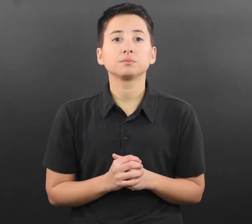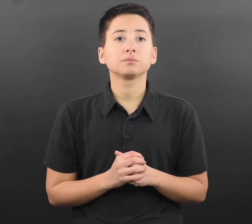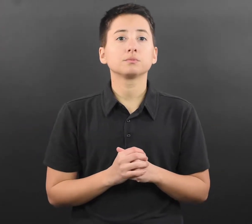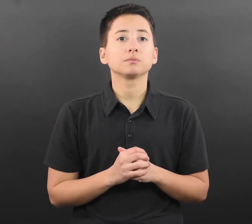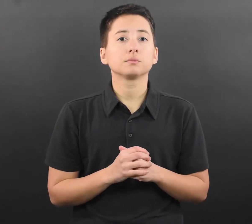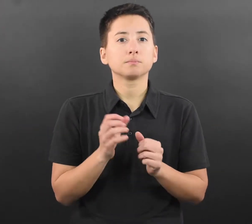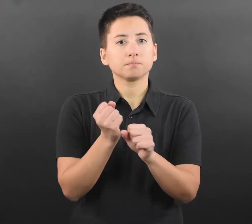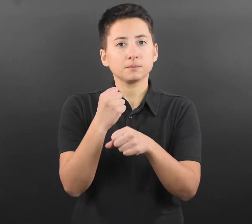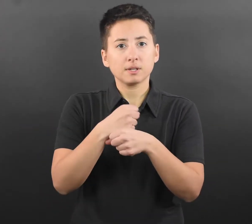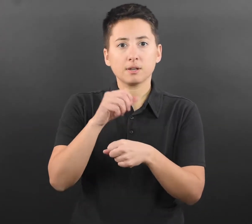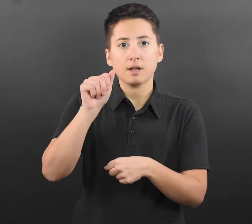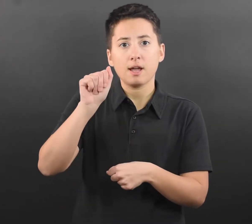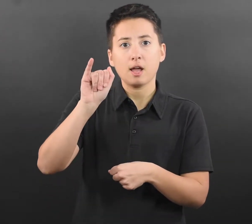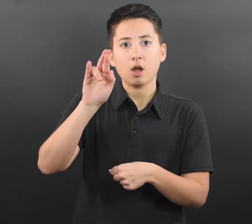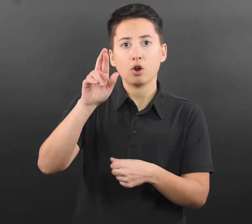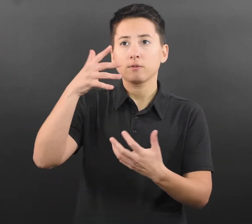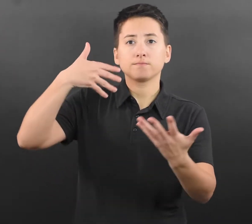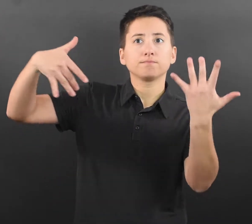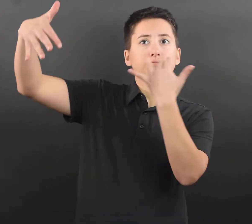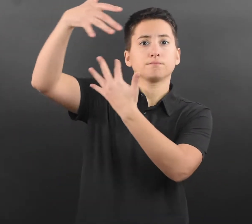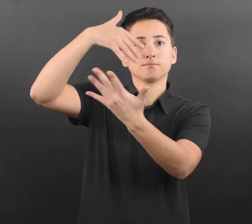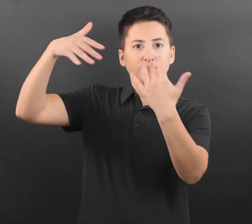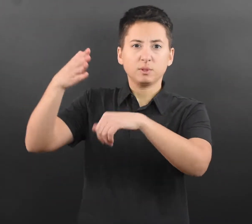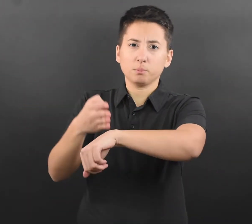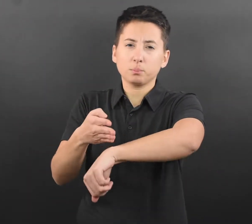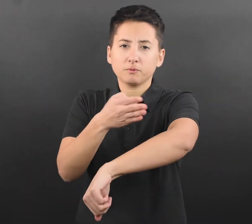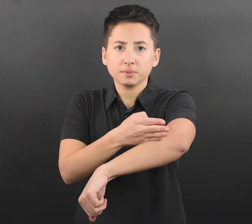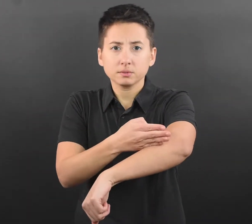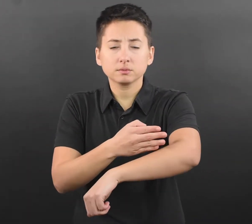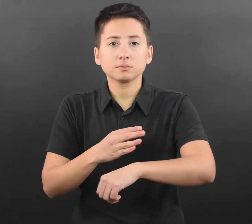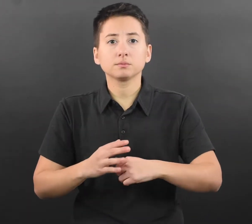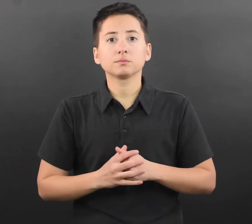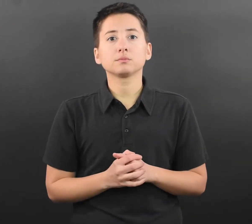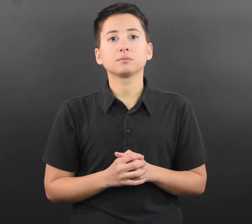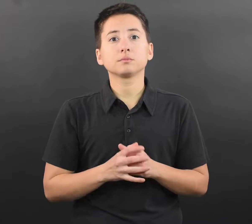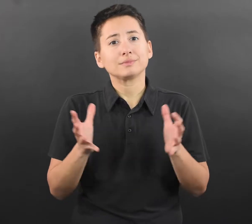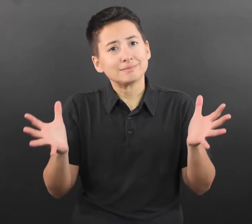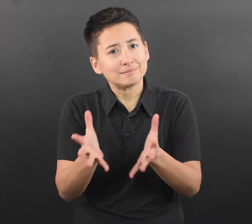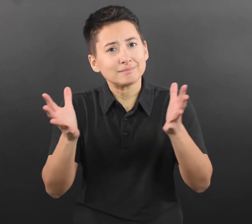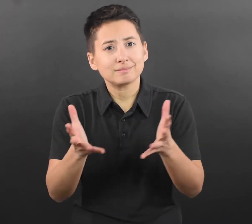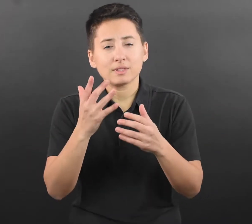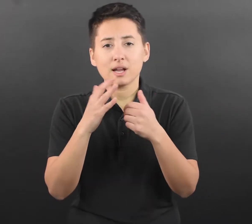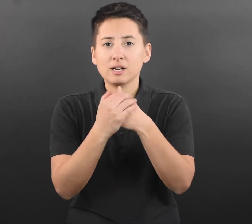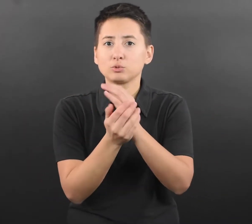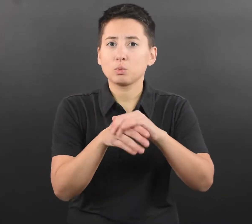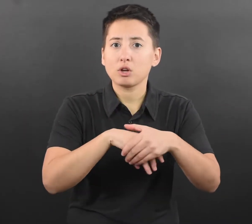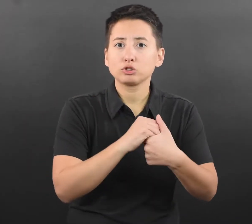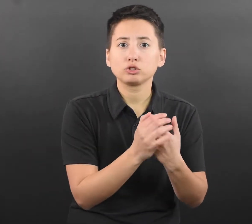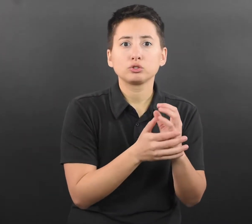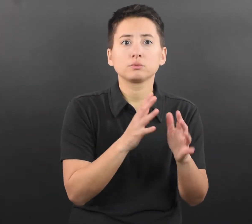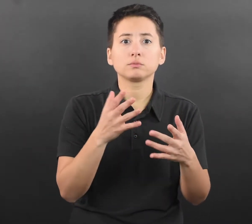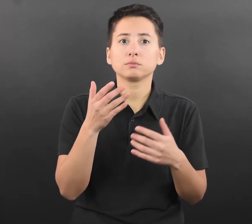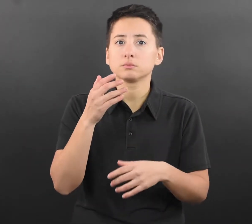promote handwashing and covering coughs, and conduct routine cleaning and disinfection.